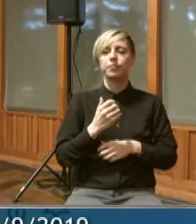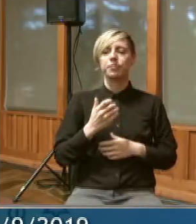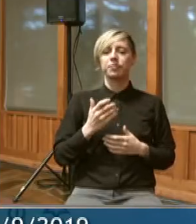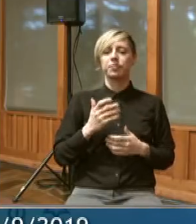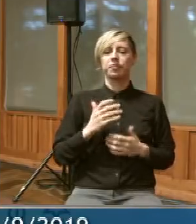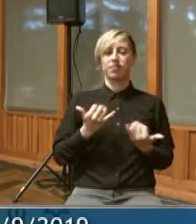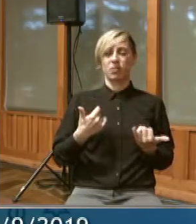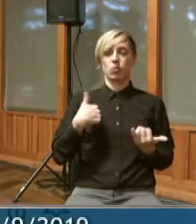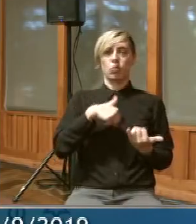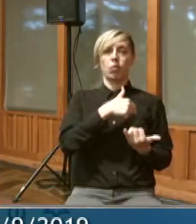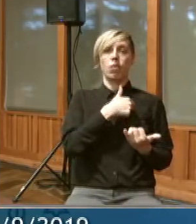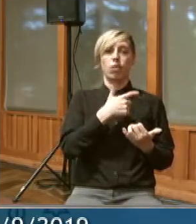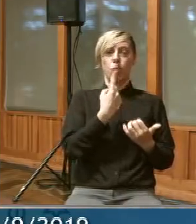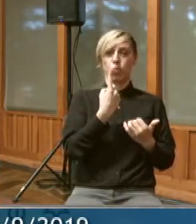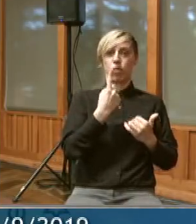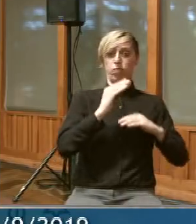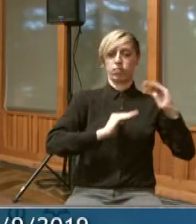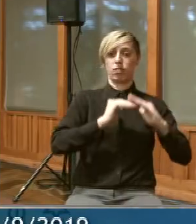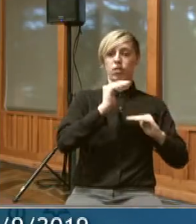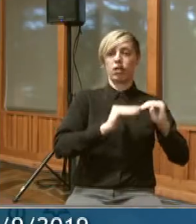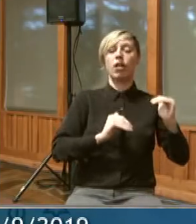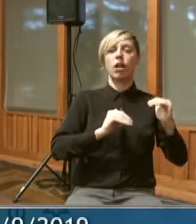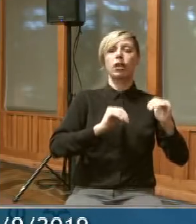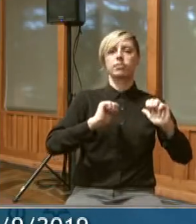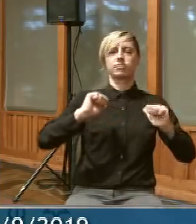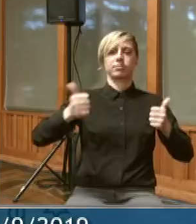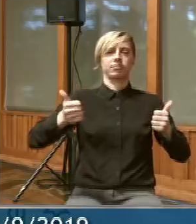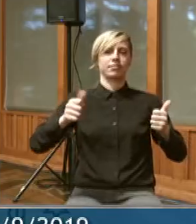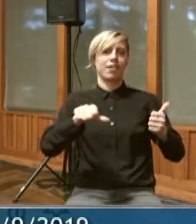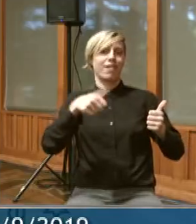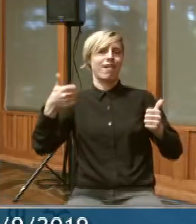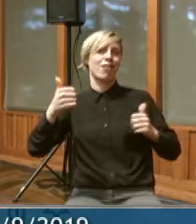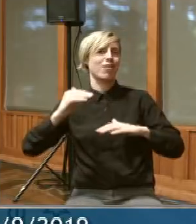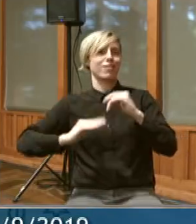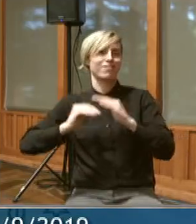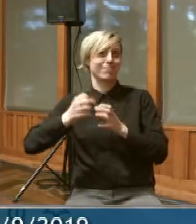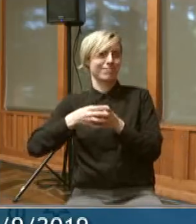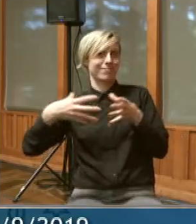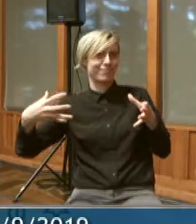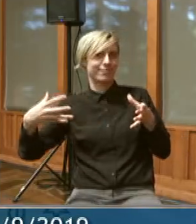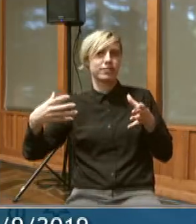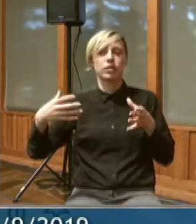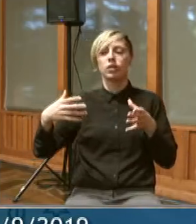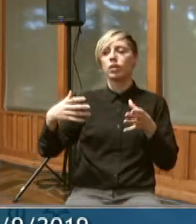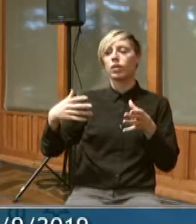FOR THREE YEARS. IN THE CULLY AND 42nd